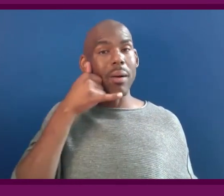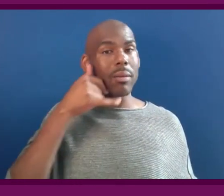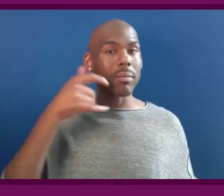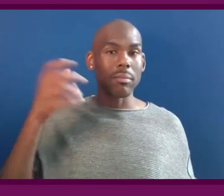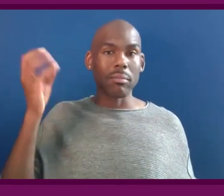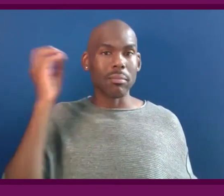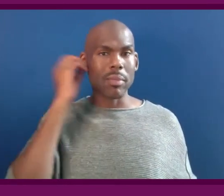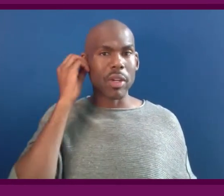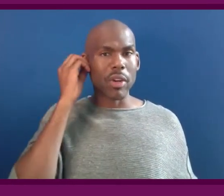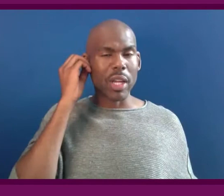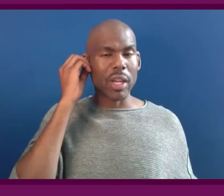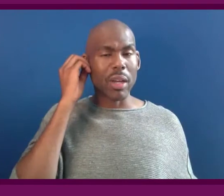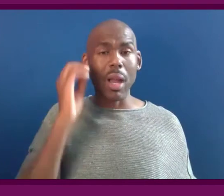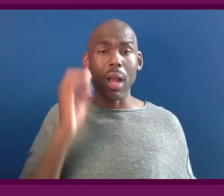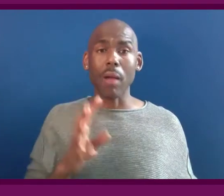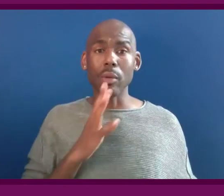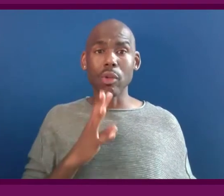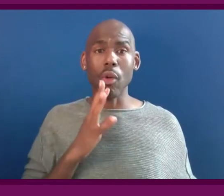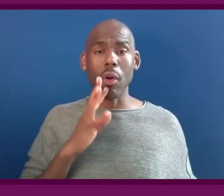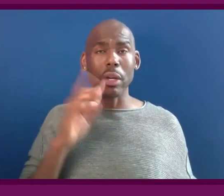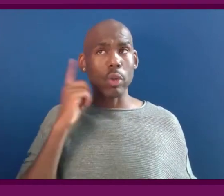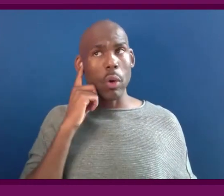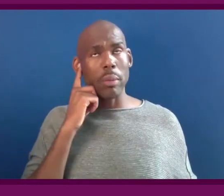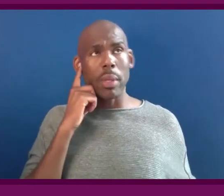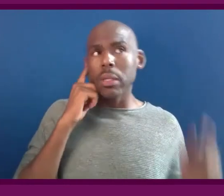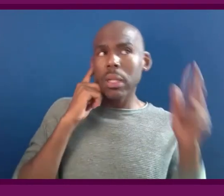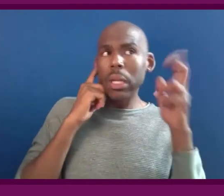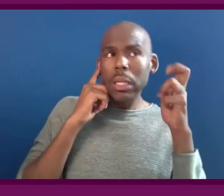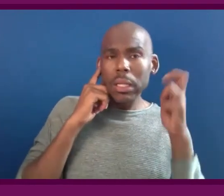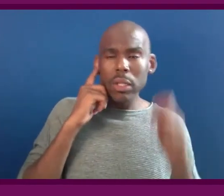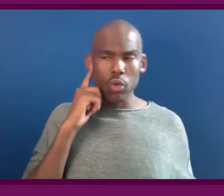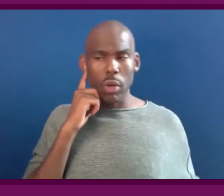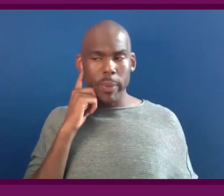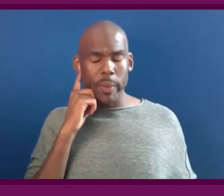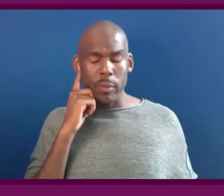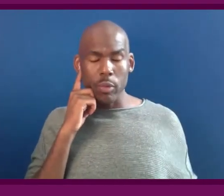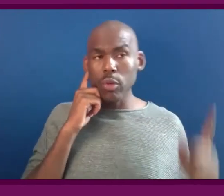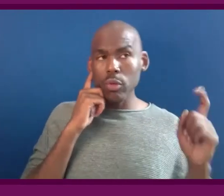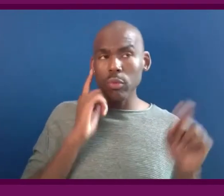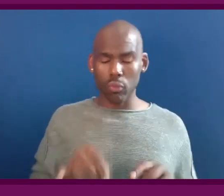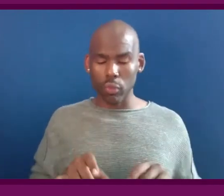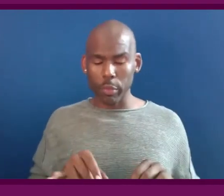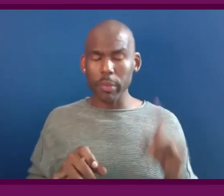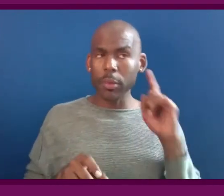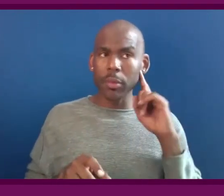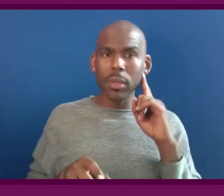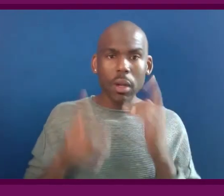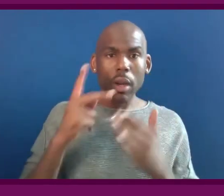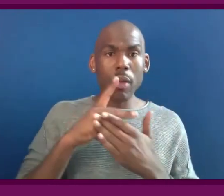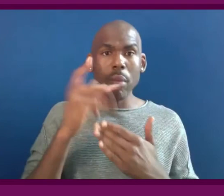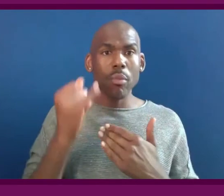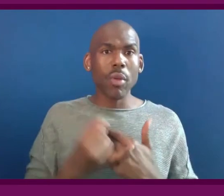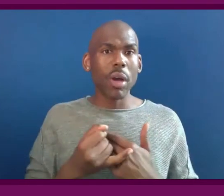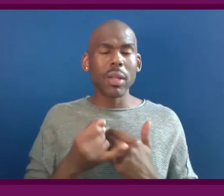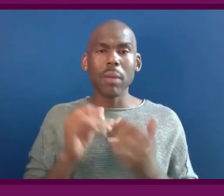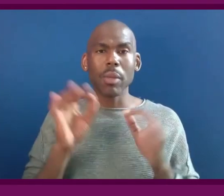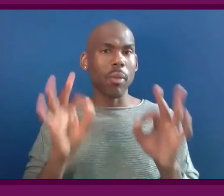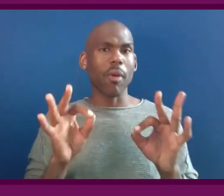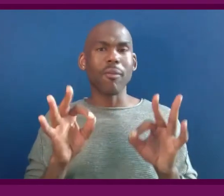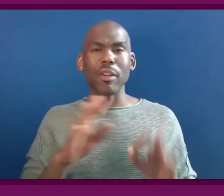This little pink phone, it was attached to her ear and I'm talking to her and she's talking to them and she's listening to me and the project came back perfect. She never put that phone down.